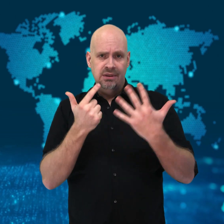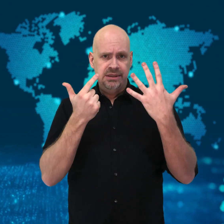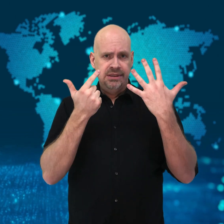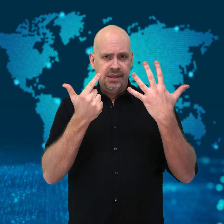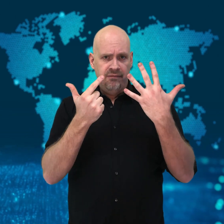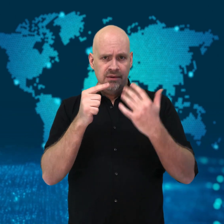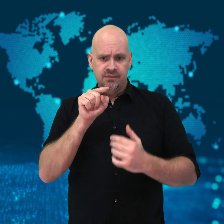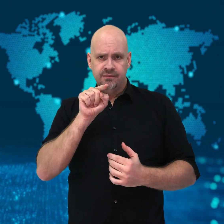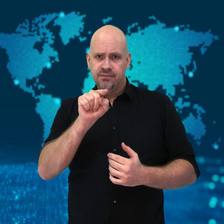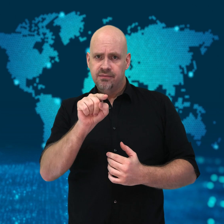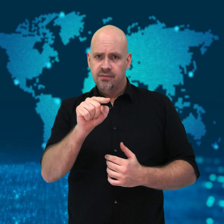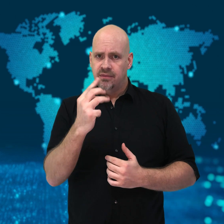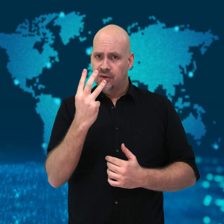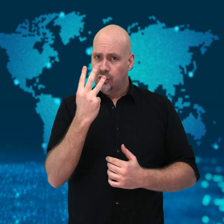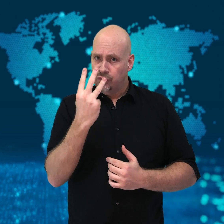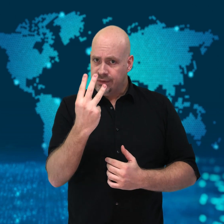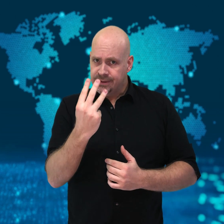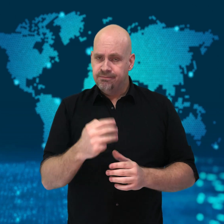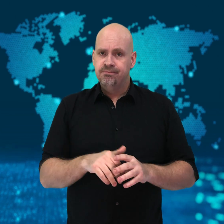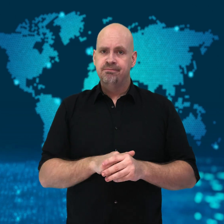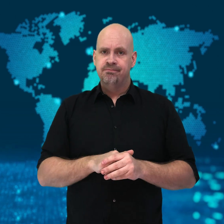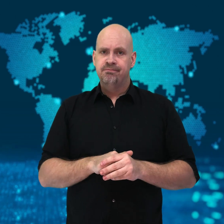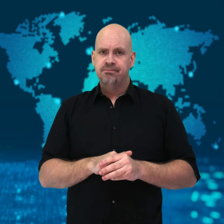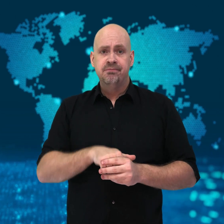Japan on Saturday.